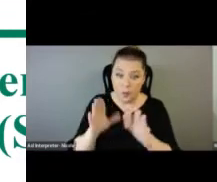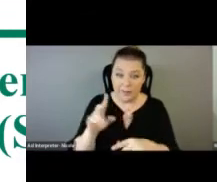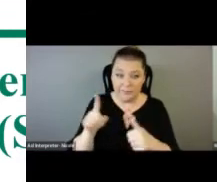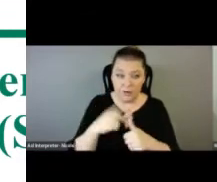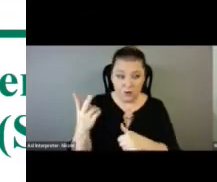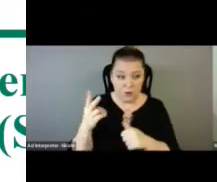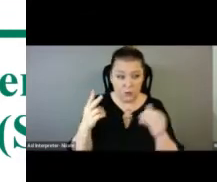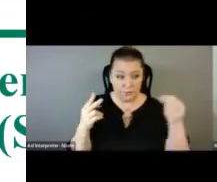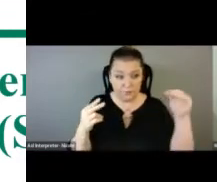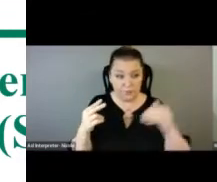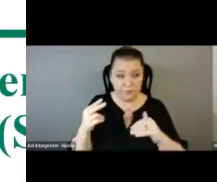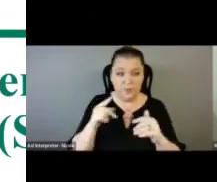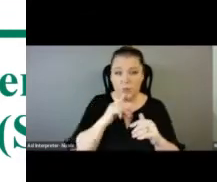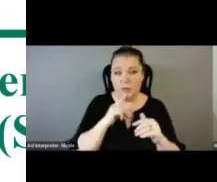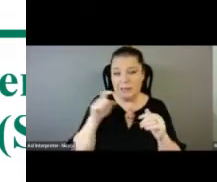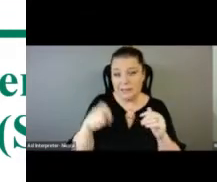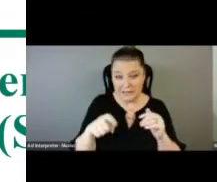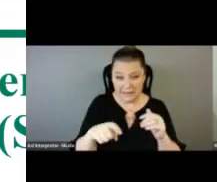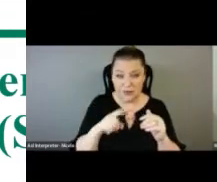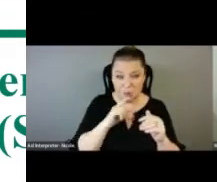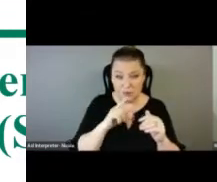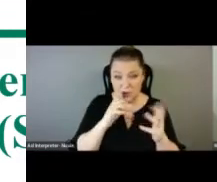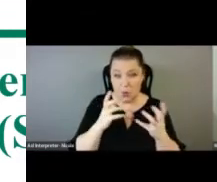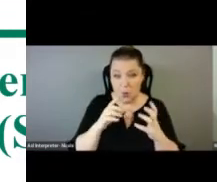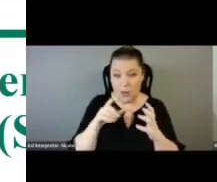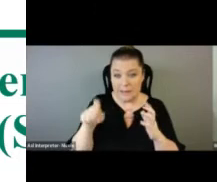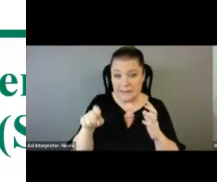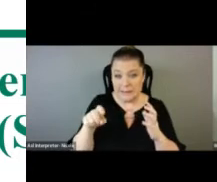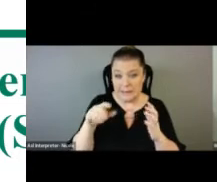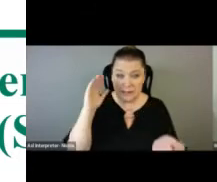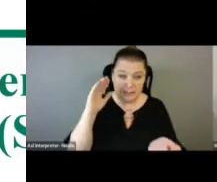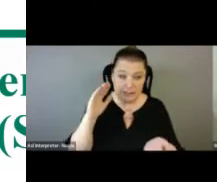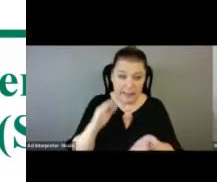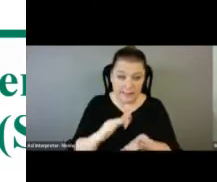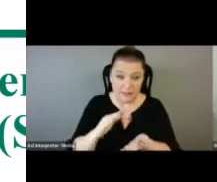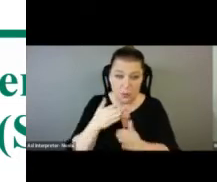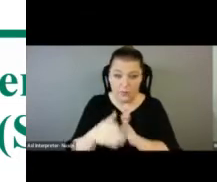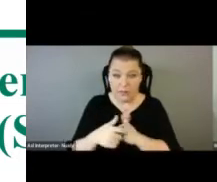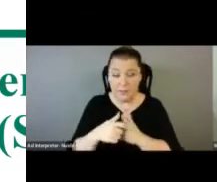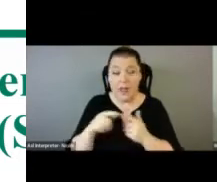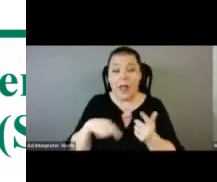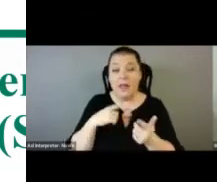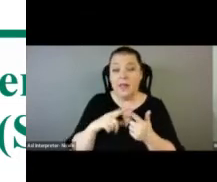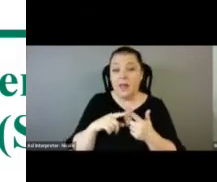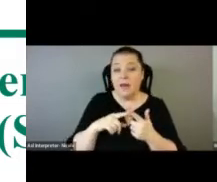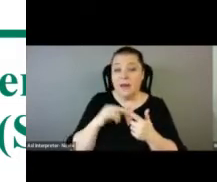those are two our needs. So you want to have needs be reduced over time. And then the ones that go above and they're